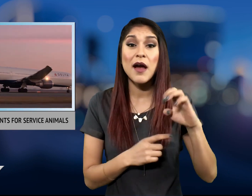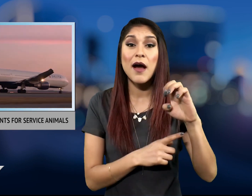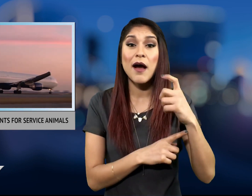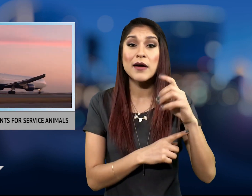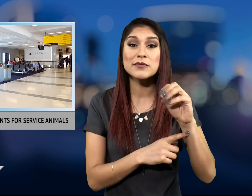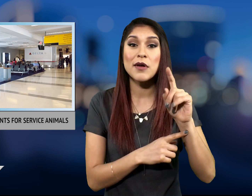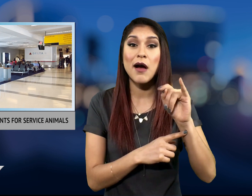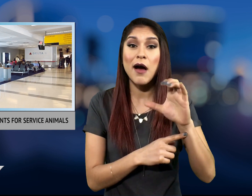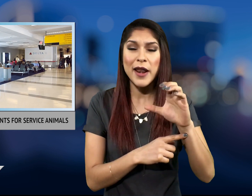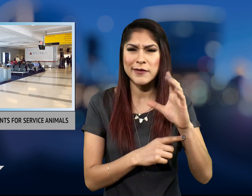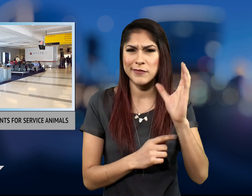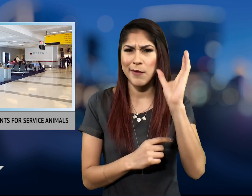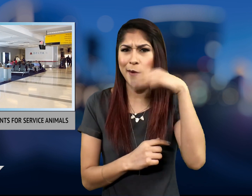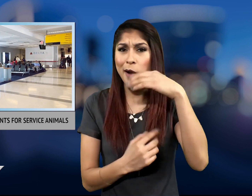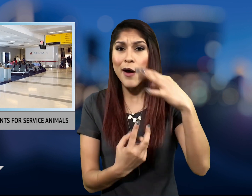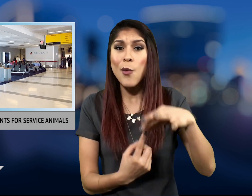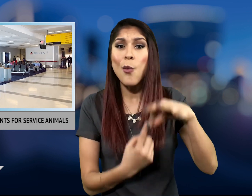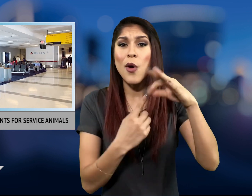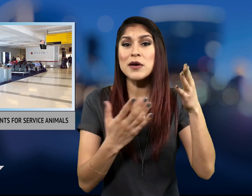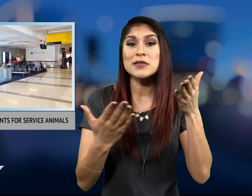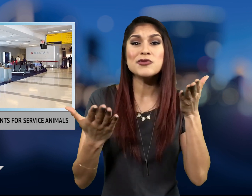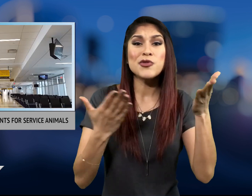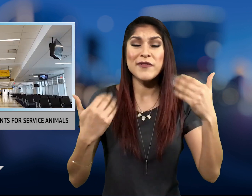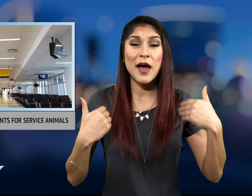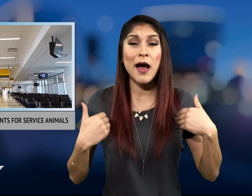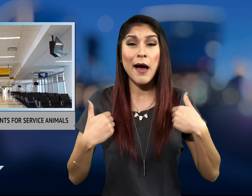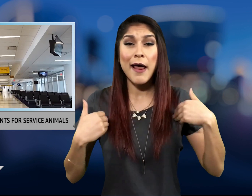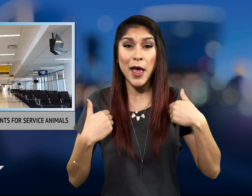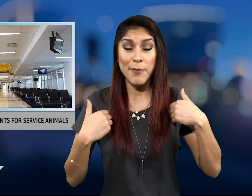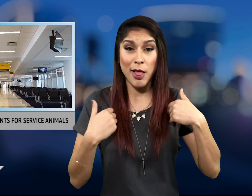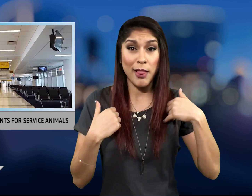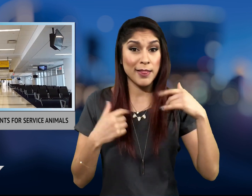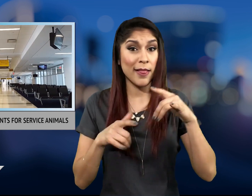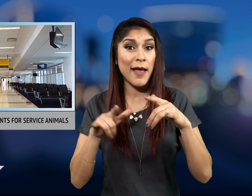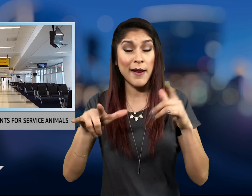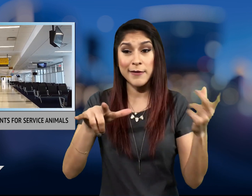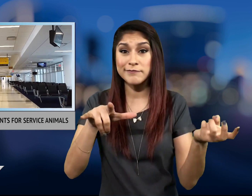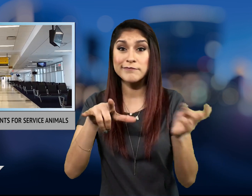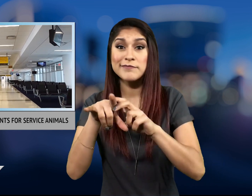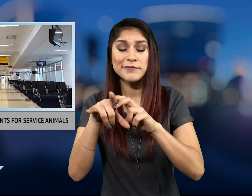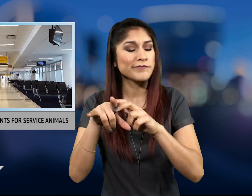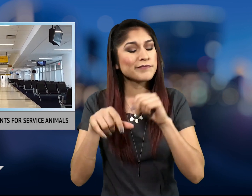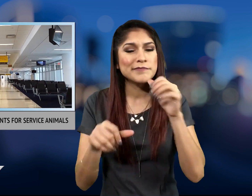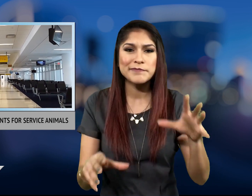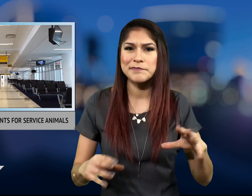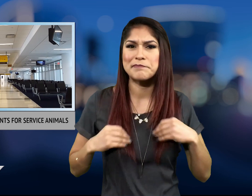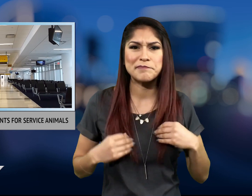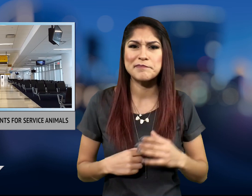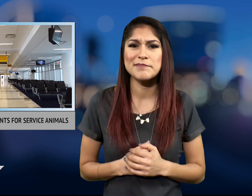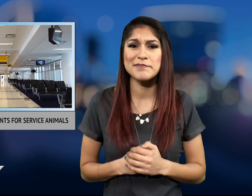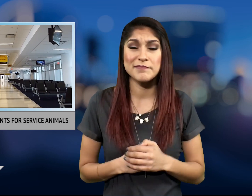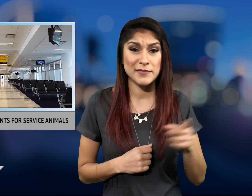Delta will also no longer accept exotic or unusual service animals.